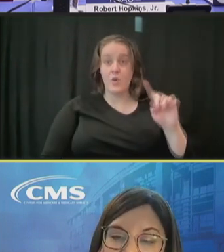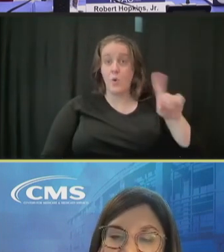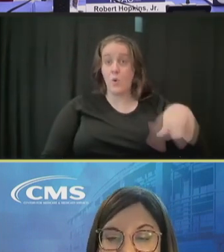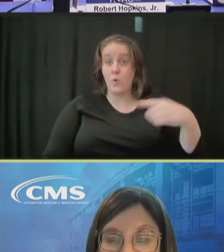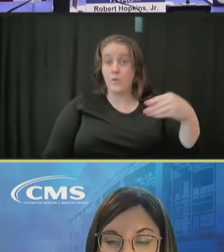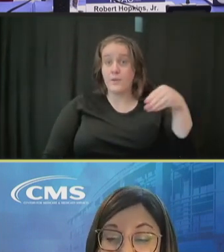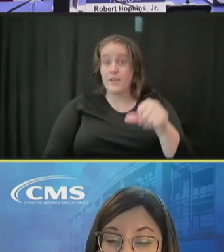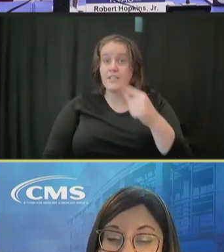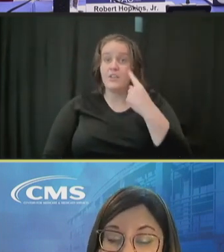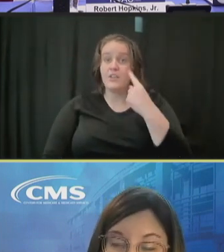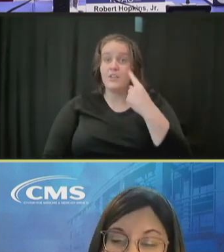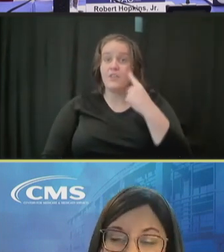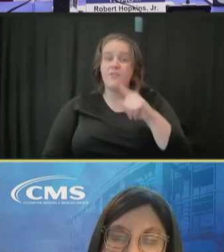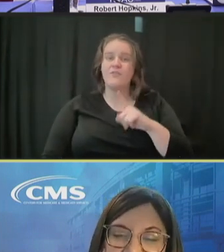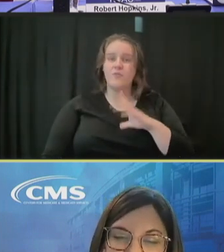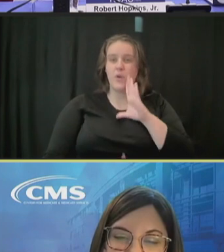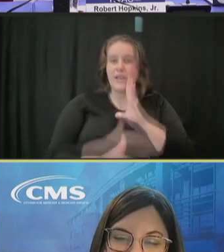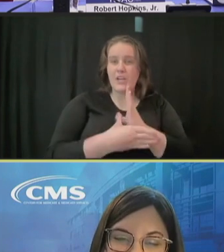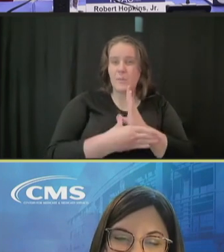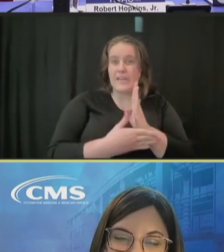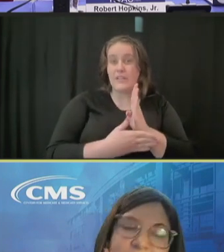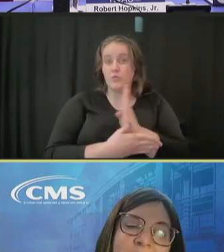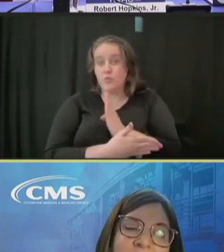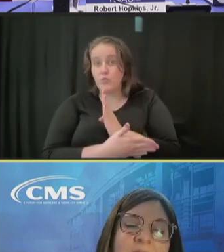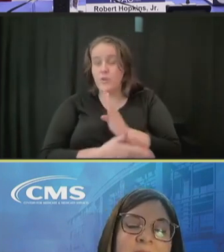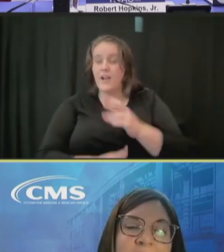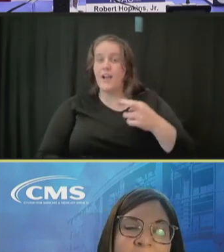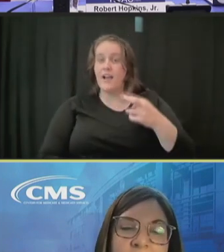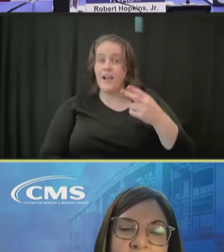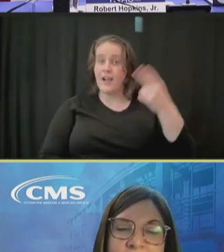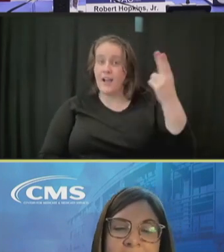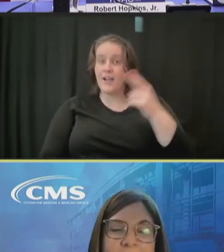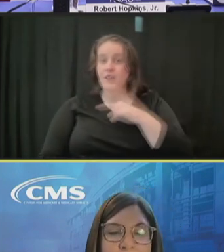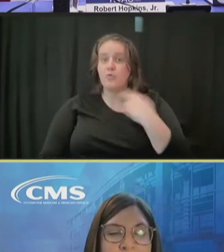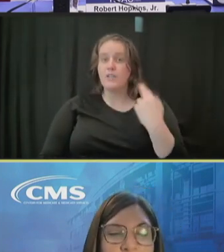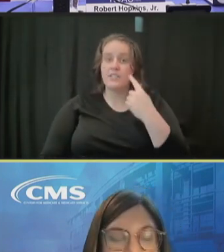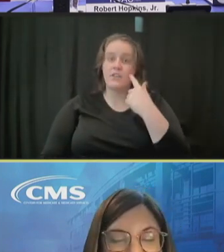risk of contracting hepatitis B, as Dr. Janeczko mentioned. Therefore, Medicare Part B requires